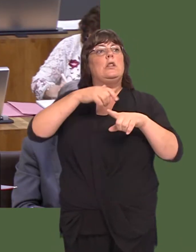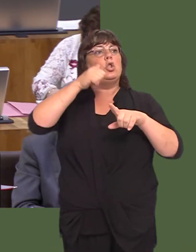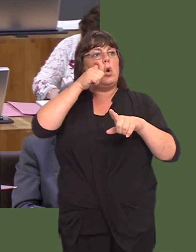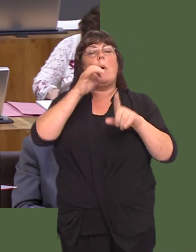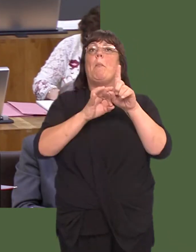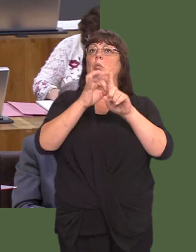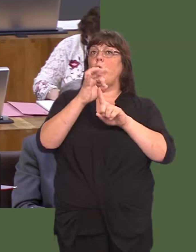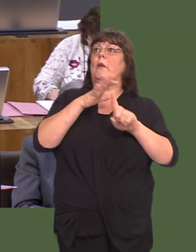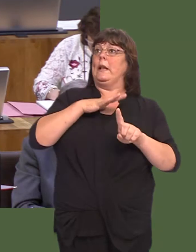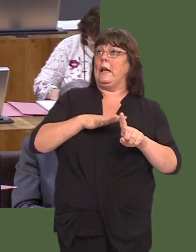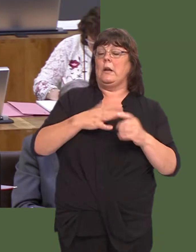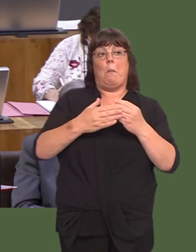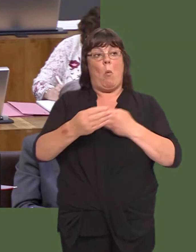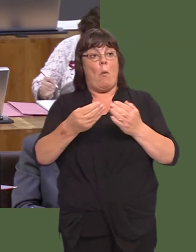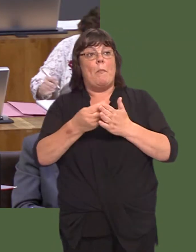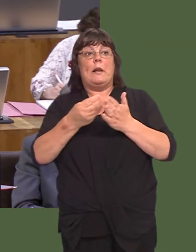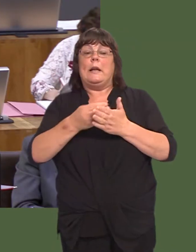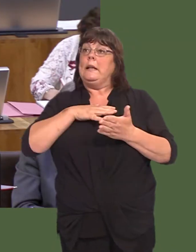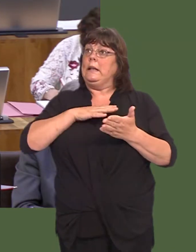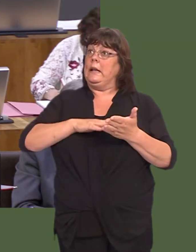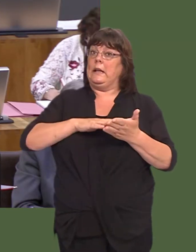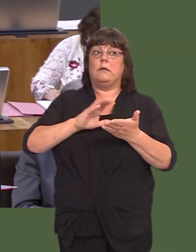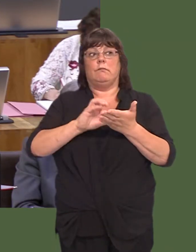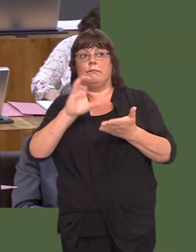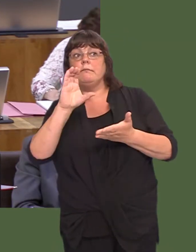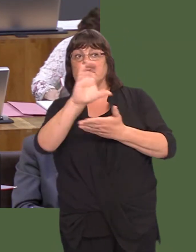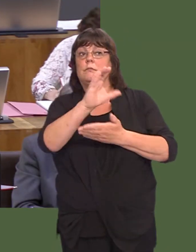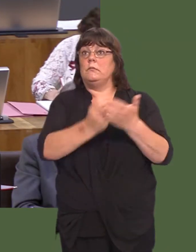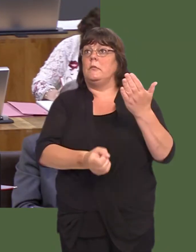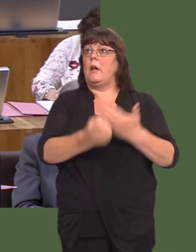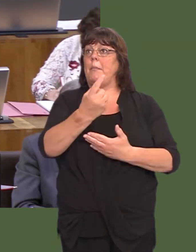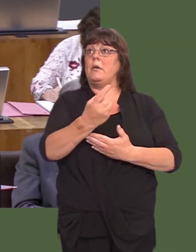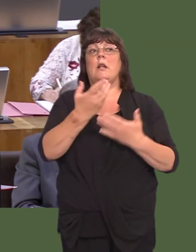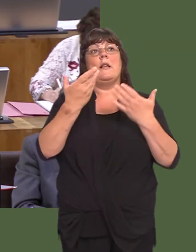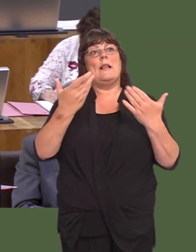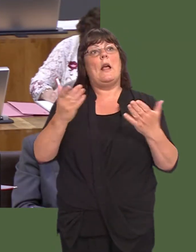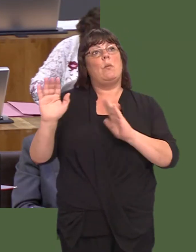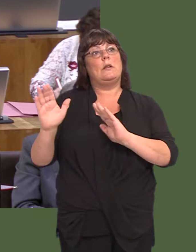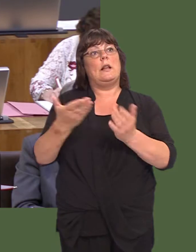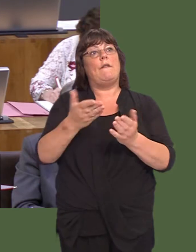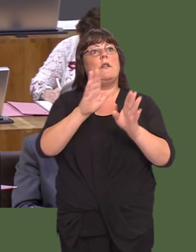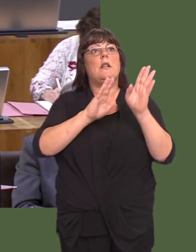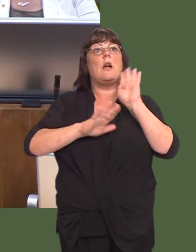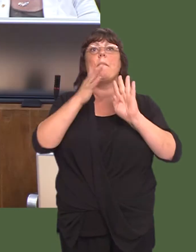We knew more money had to be put in, because of the demands on the service. Thatís exactly what we did, and we are delivering for our young people.